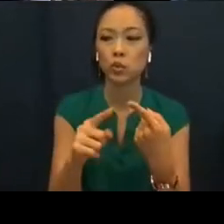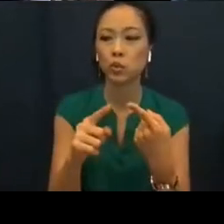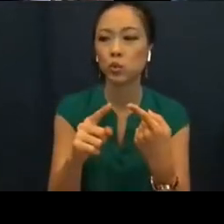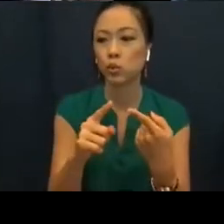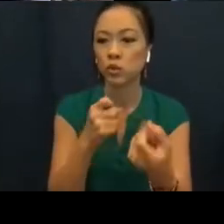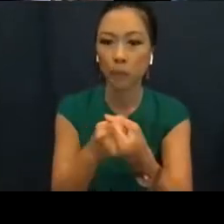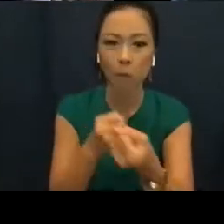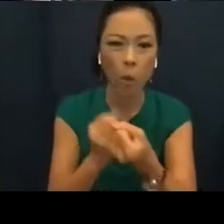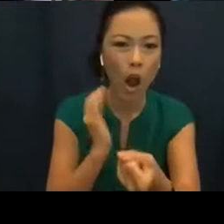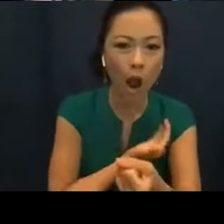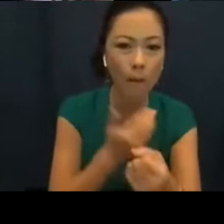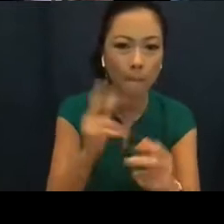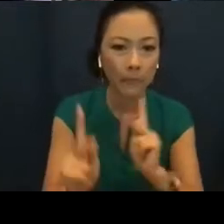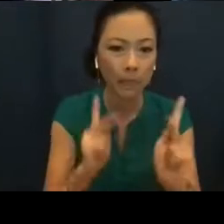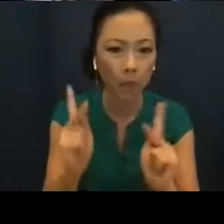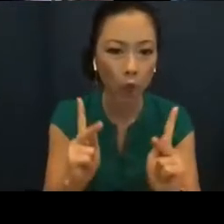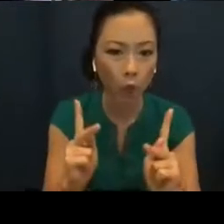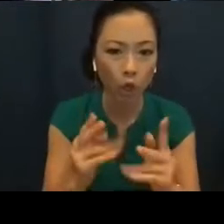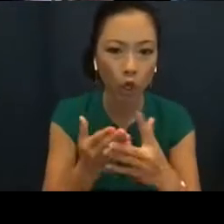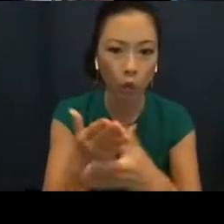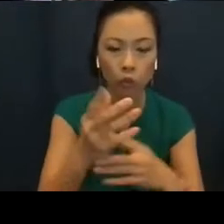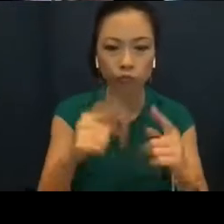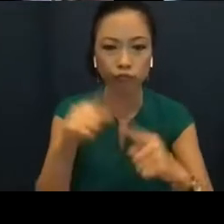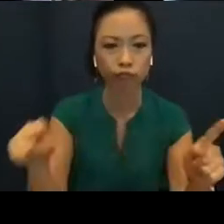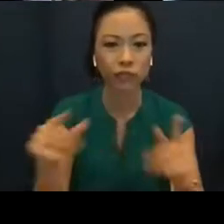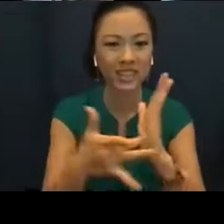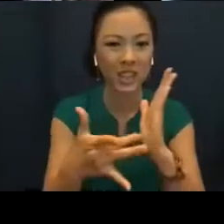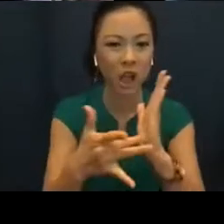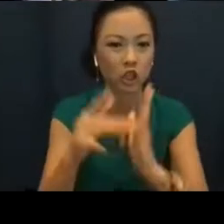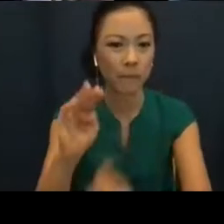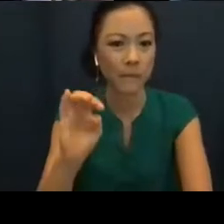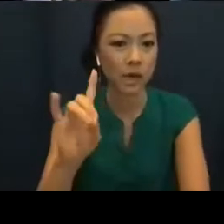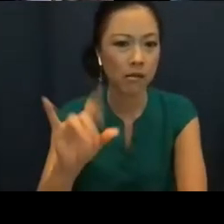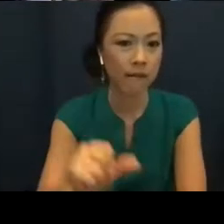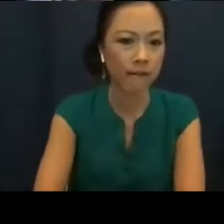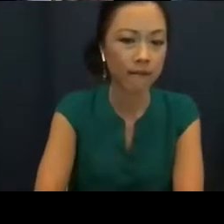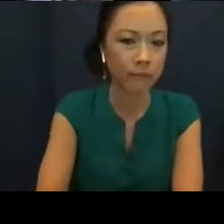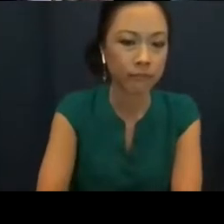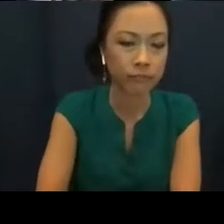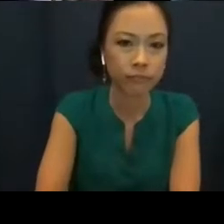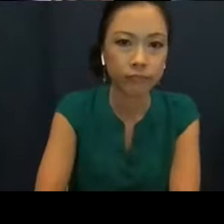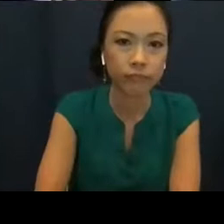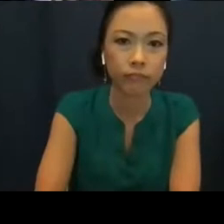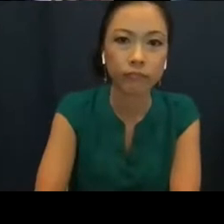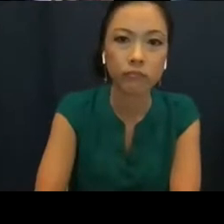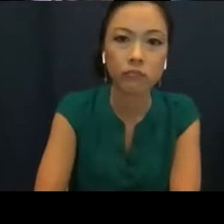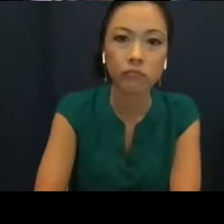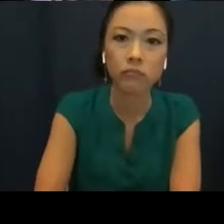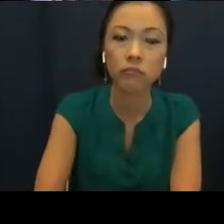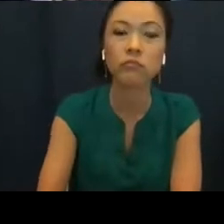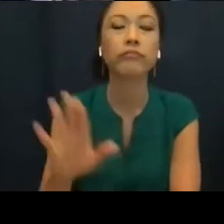So a few things about training for black and brown bodies.